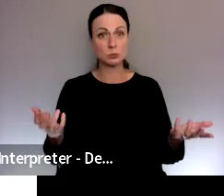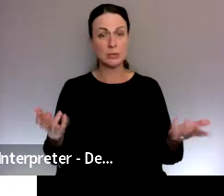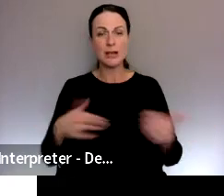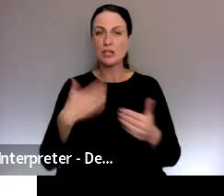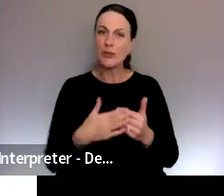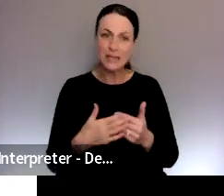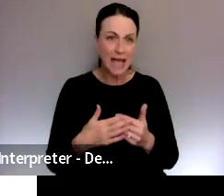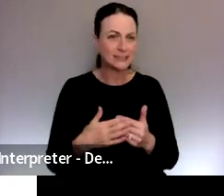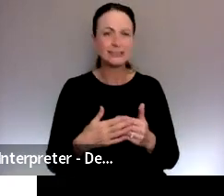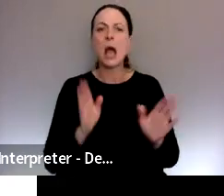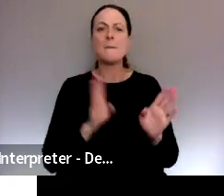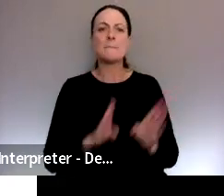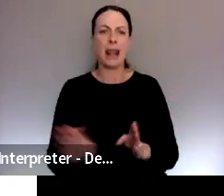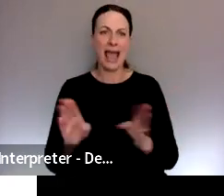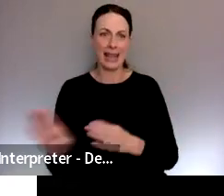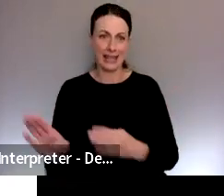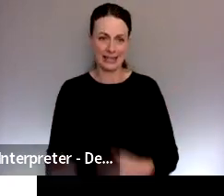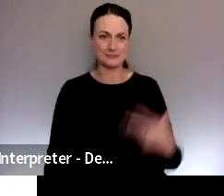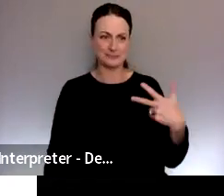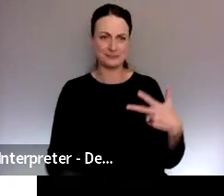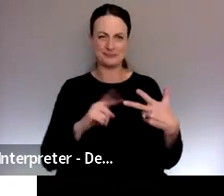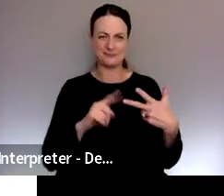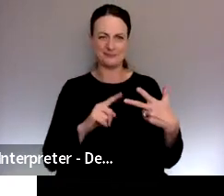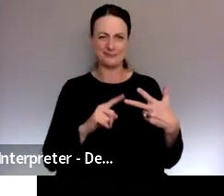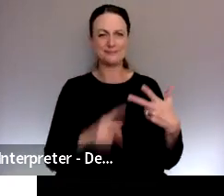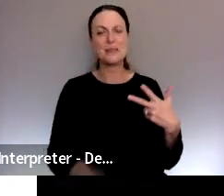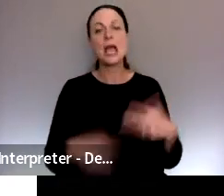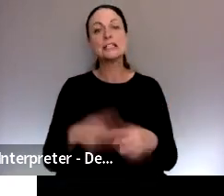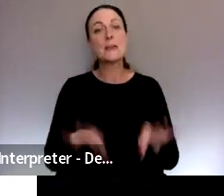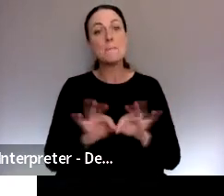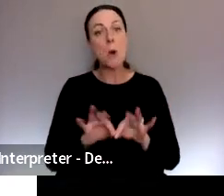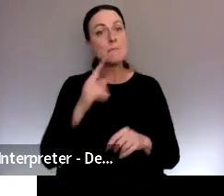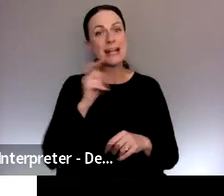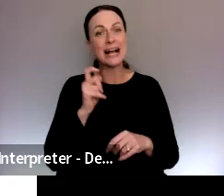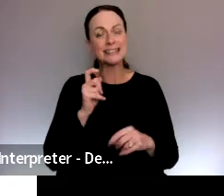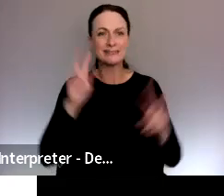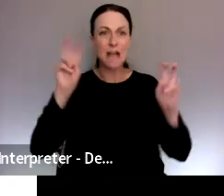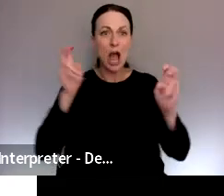So, the next is planning. It is important because it's a roadmap